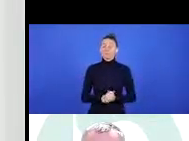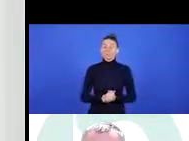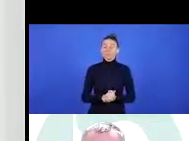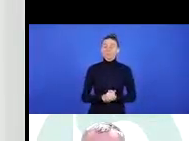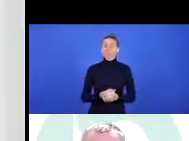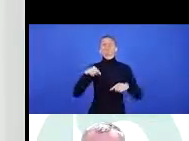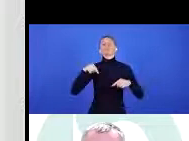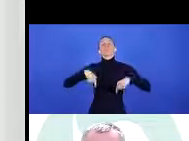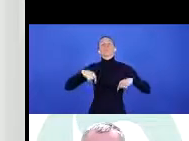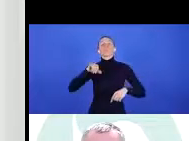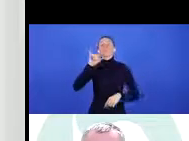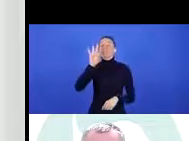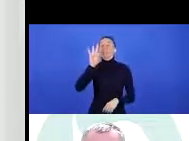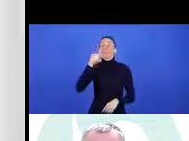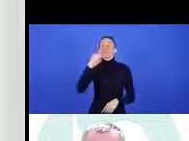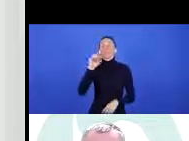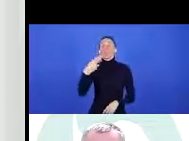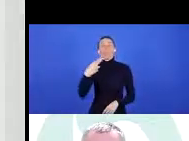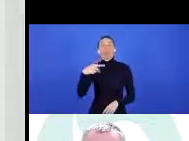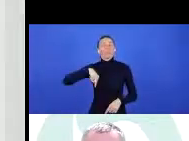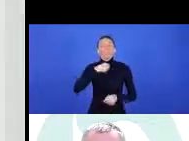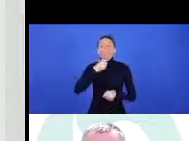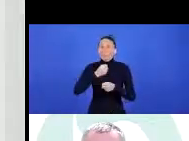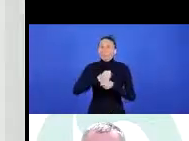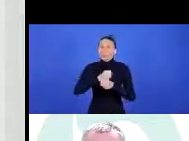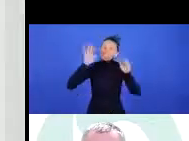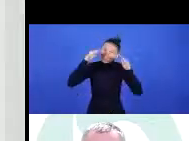today is in order to share with you some of the work